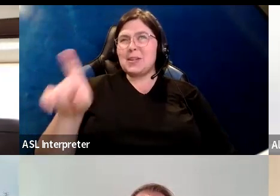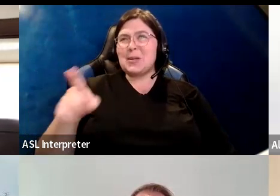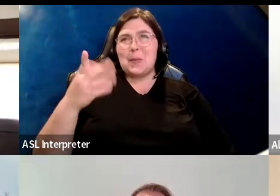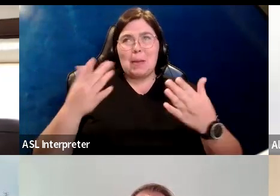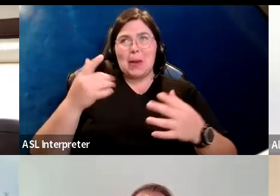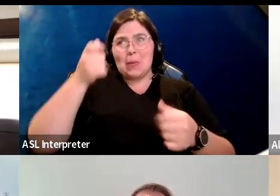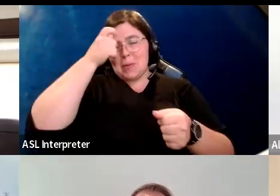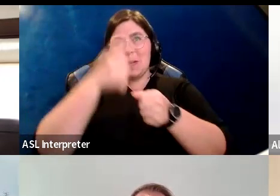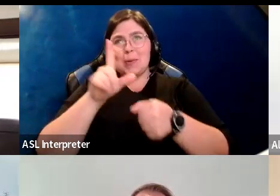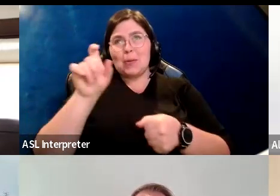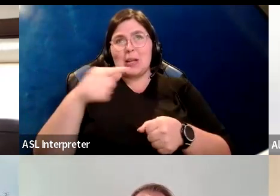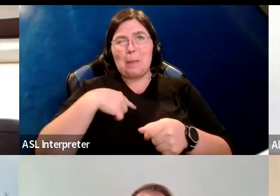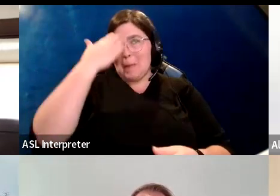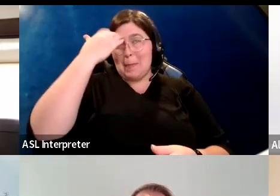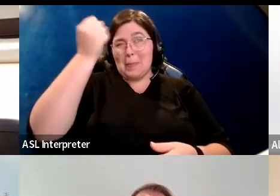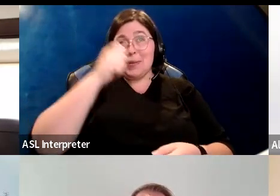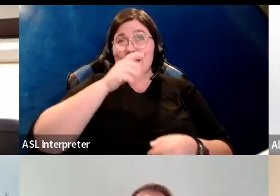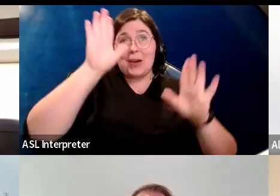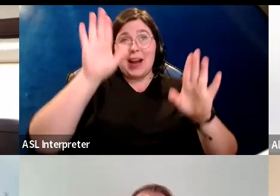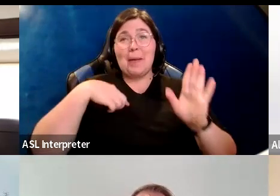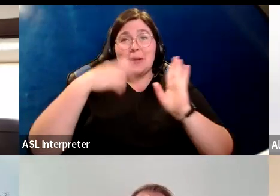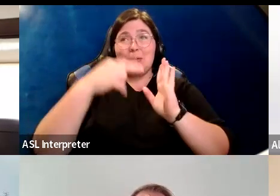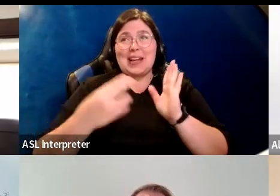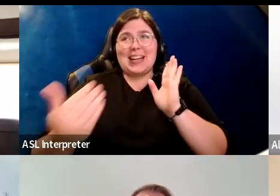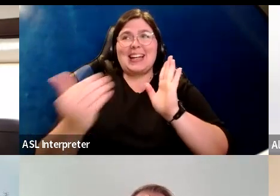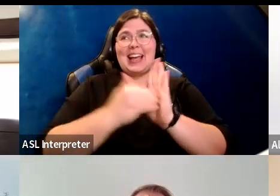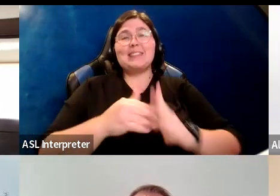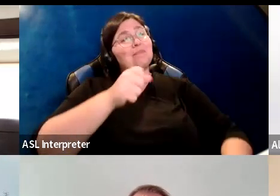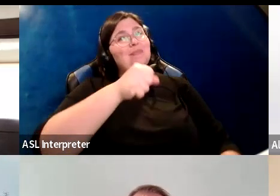but my memory is not that good. So I'm going to read it out loud again.